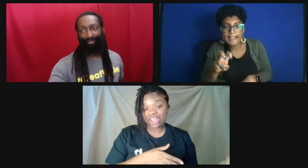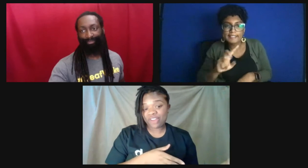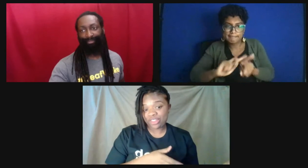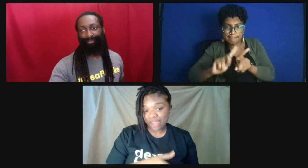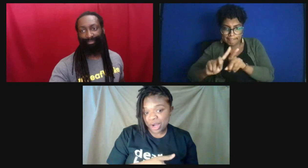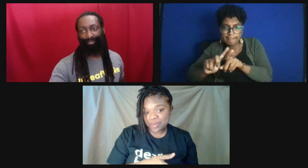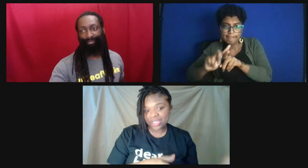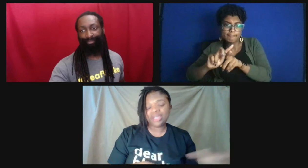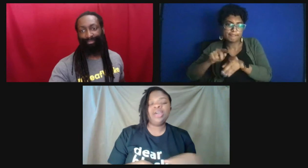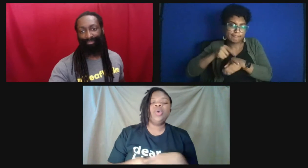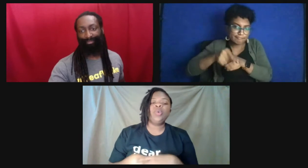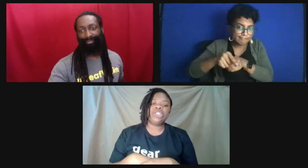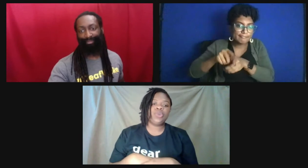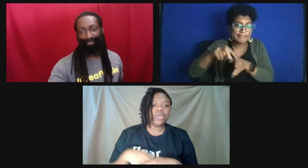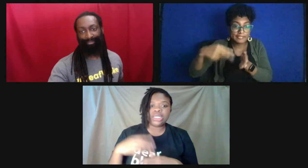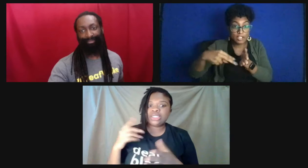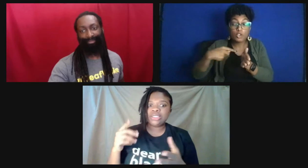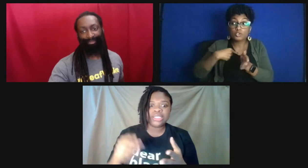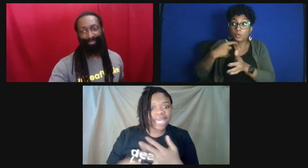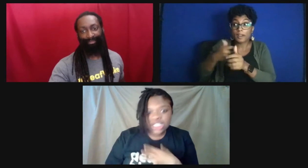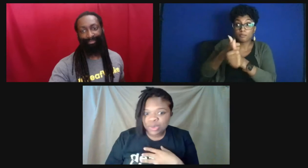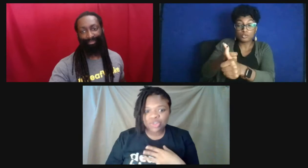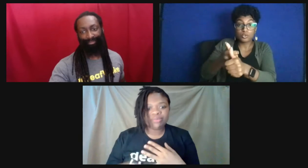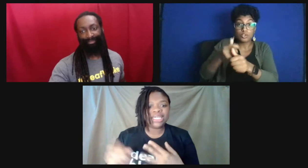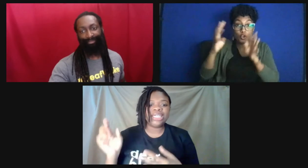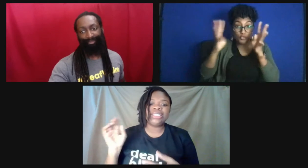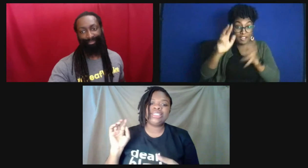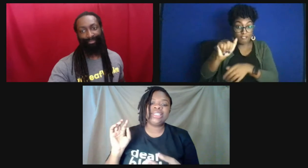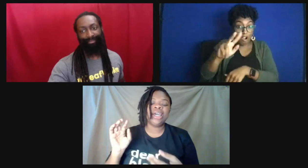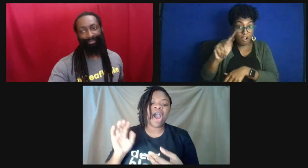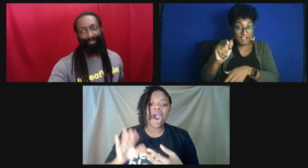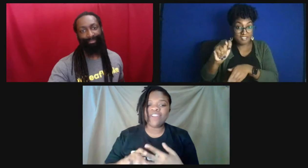in Creative Art Therapy which was dance movements,